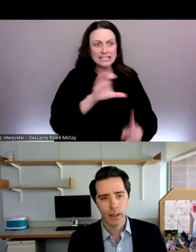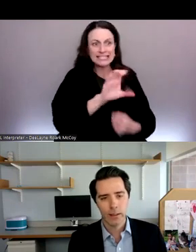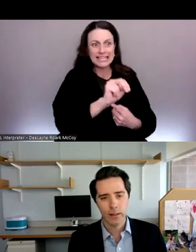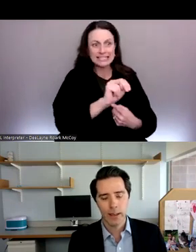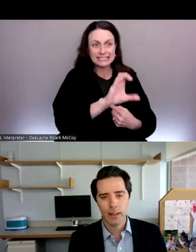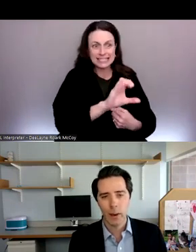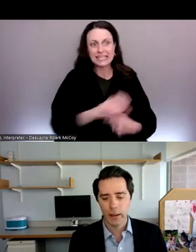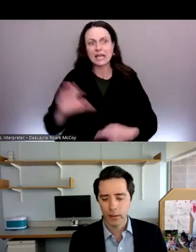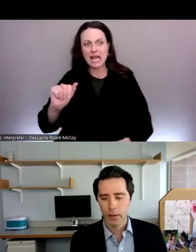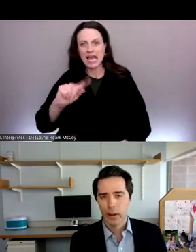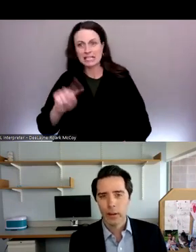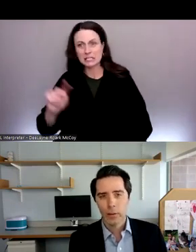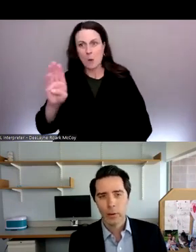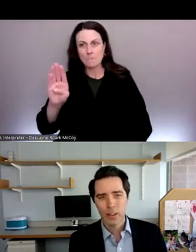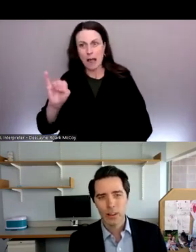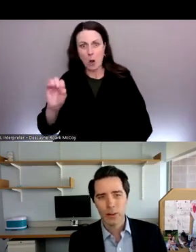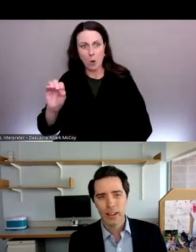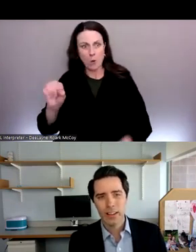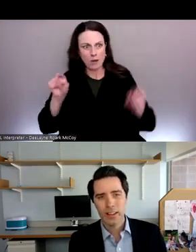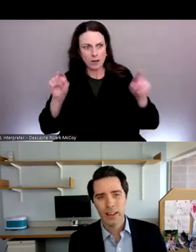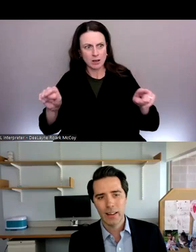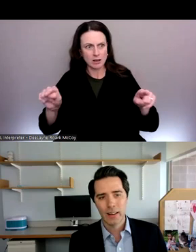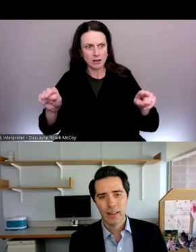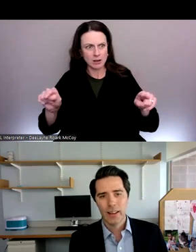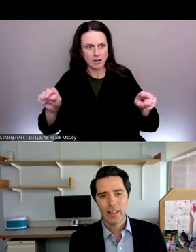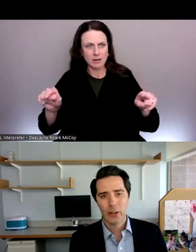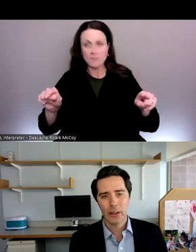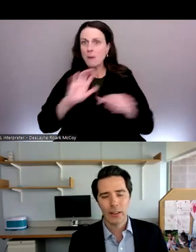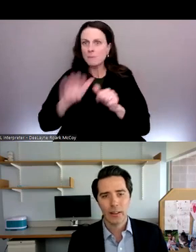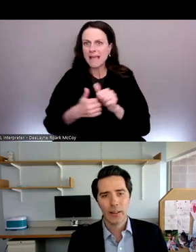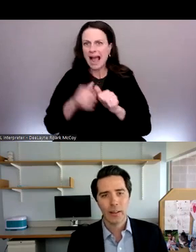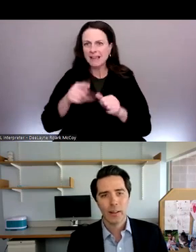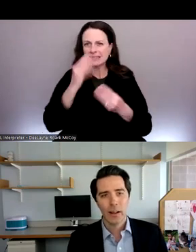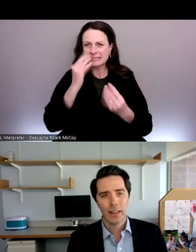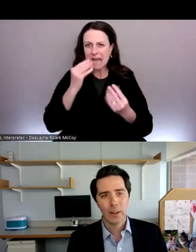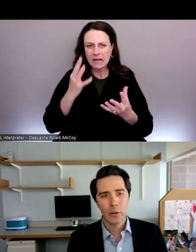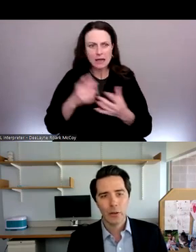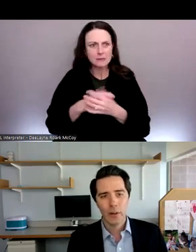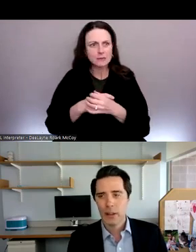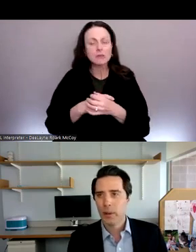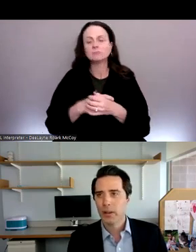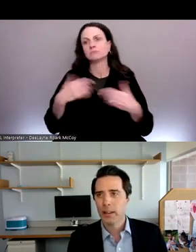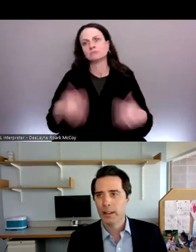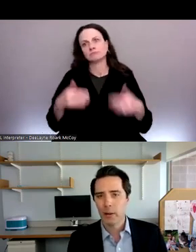test AZ bio but what's underlying this